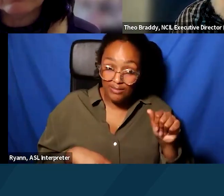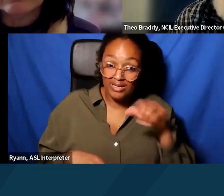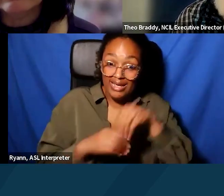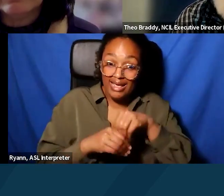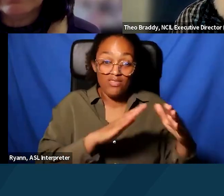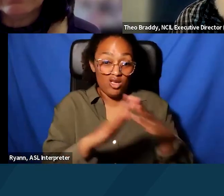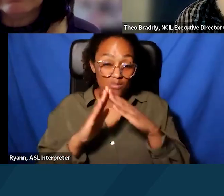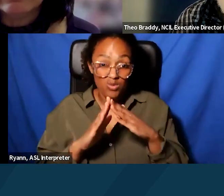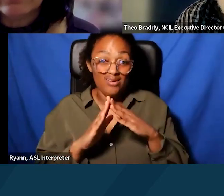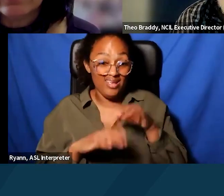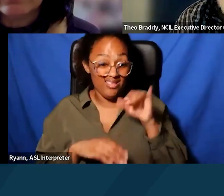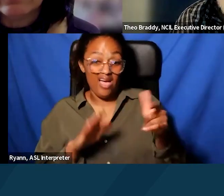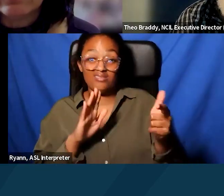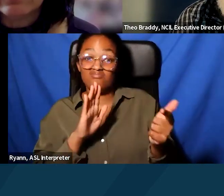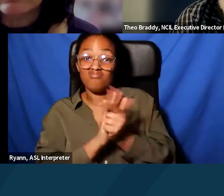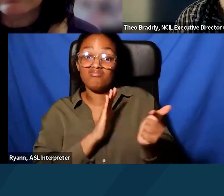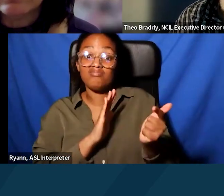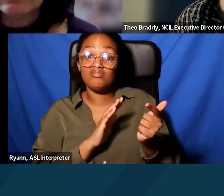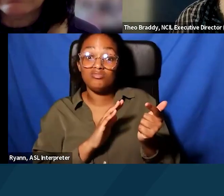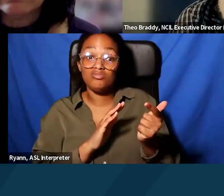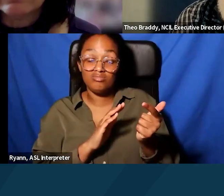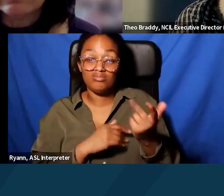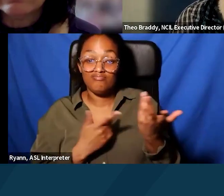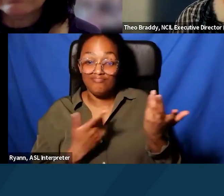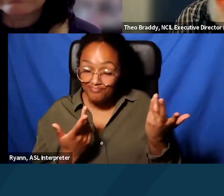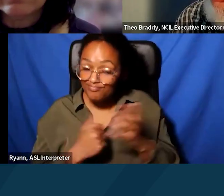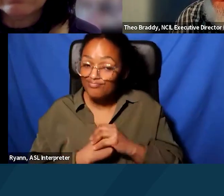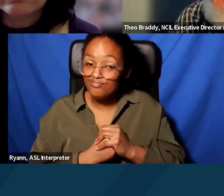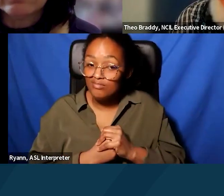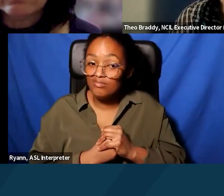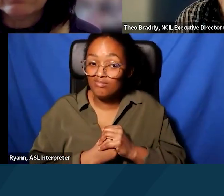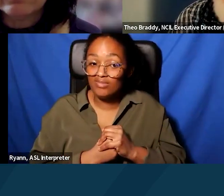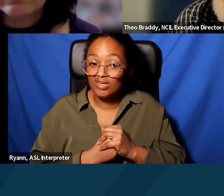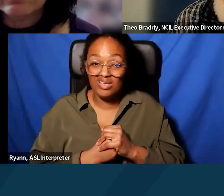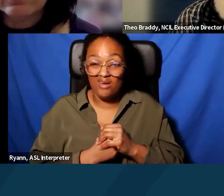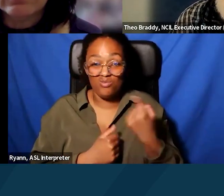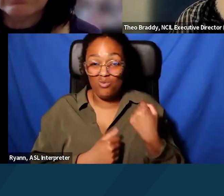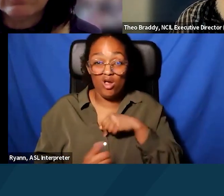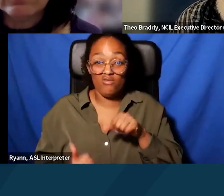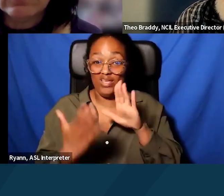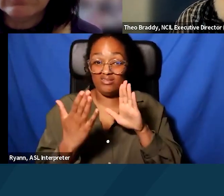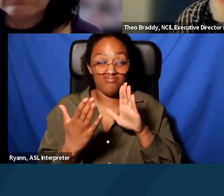same thing right now. And unfortunately, people don't want to really address that.